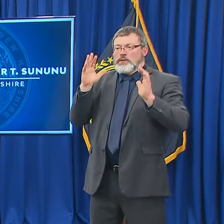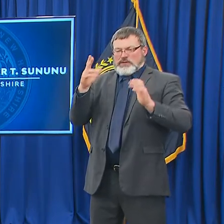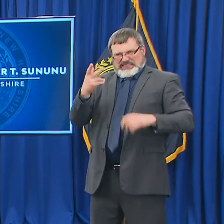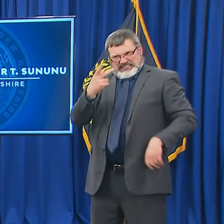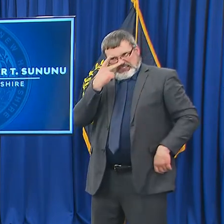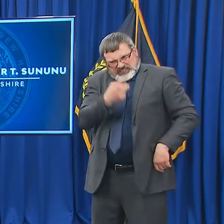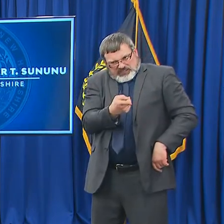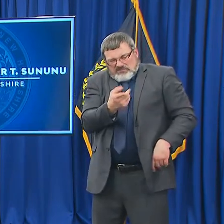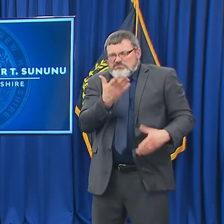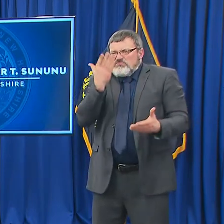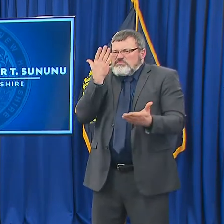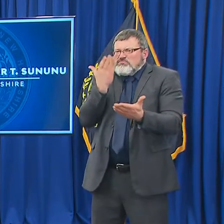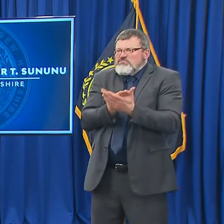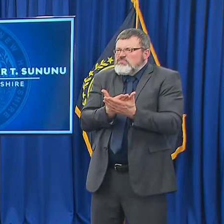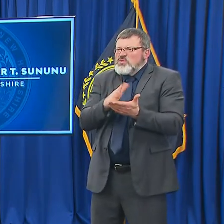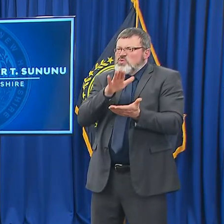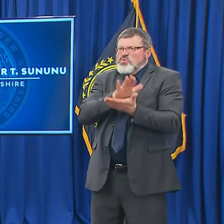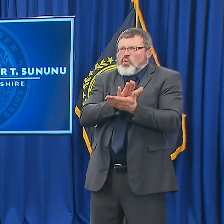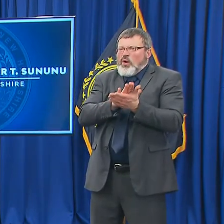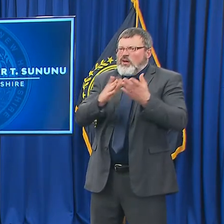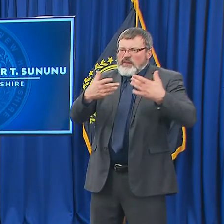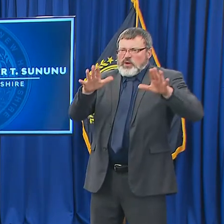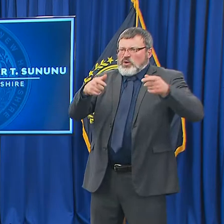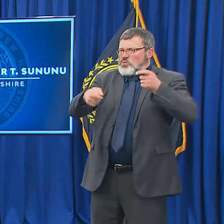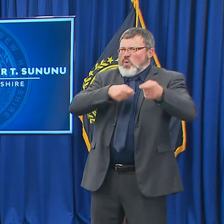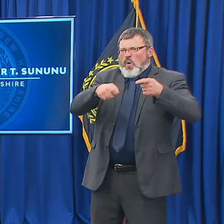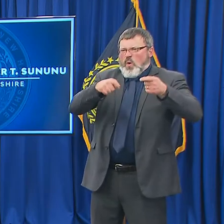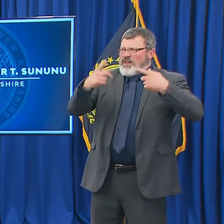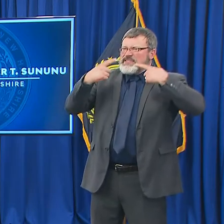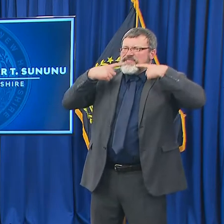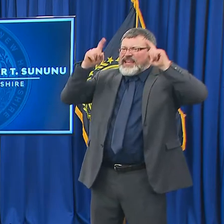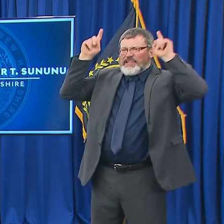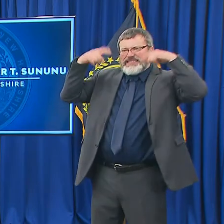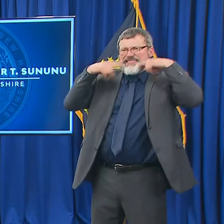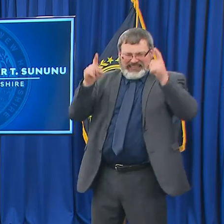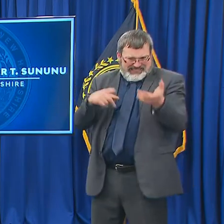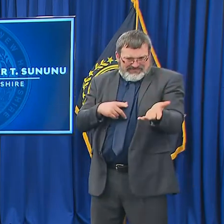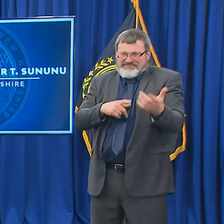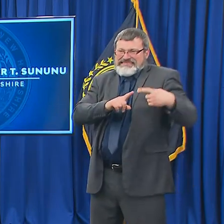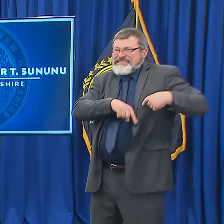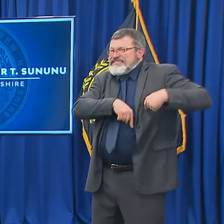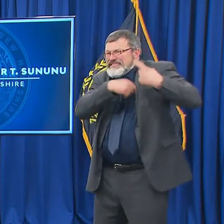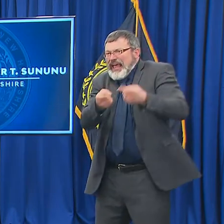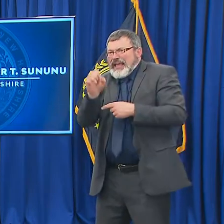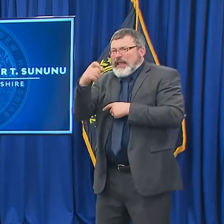performed in long term care facilities. So I think there's multiple reasons why when COVID 19 is